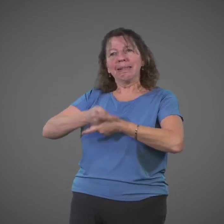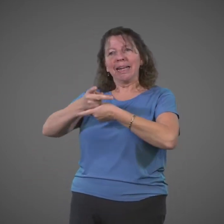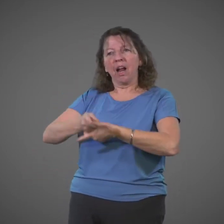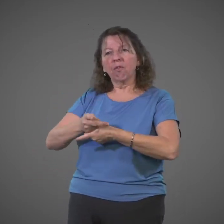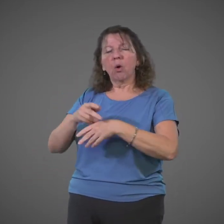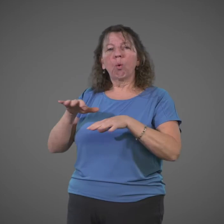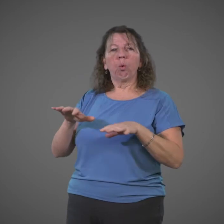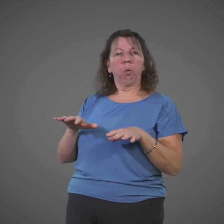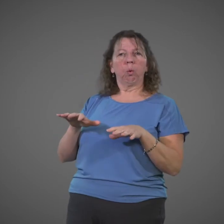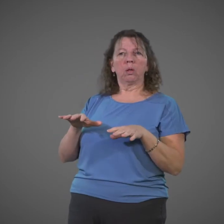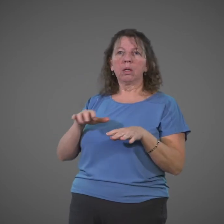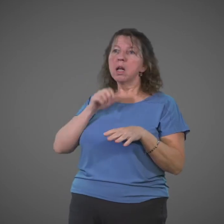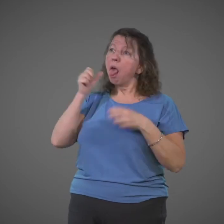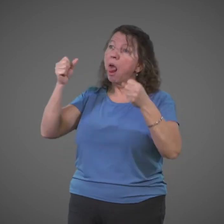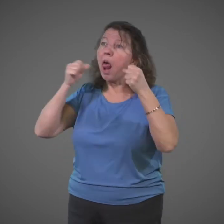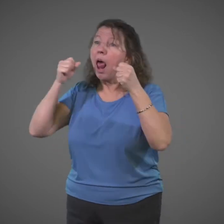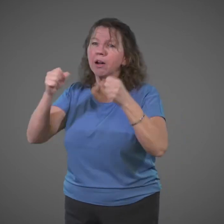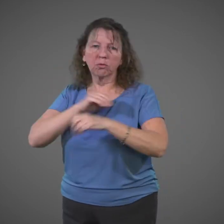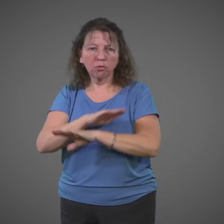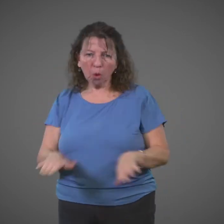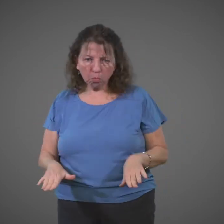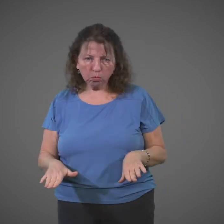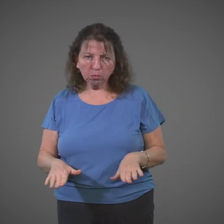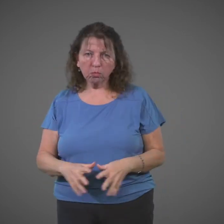and activity, just take it easy and rest.